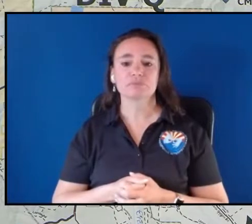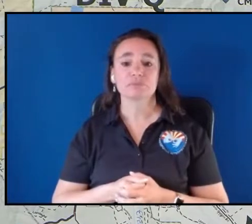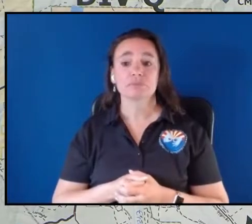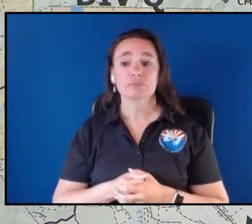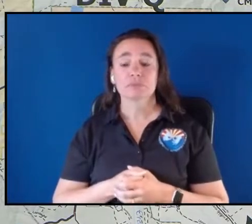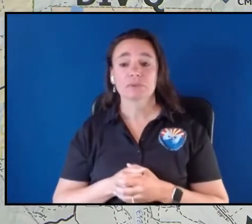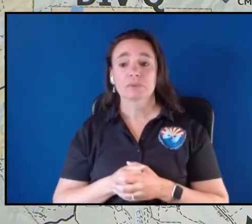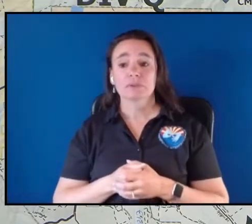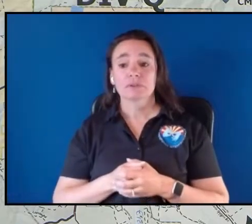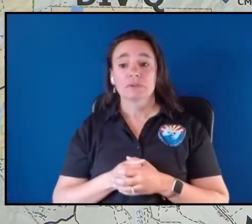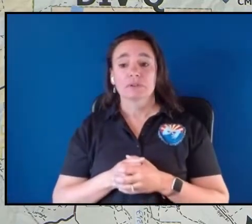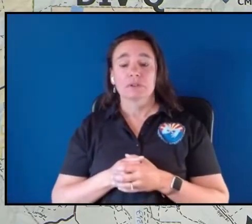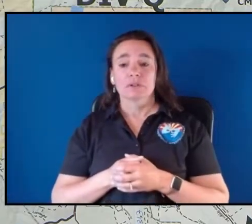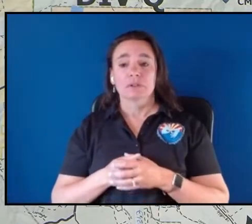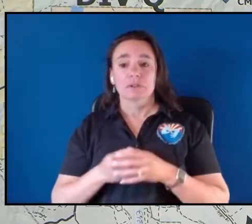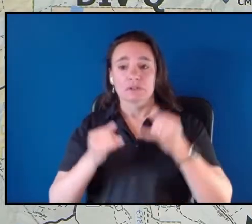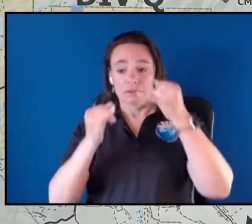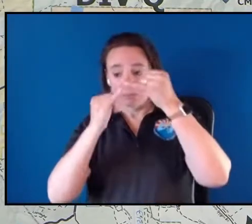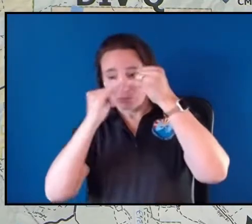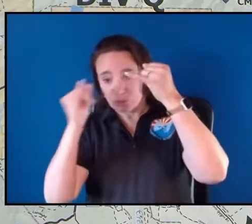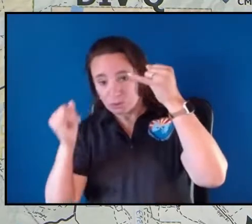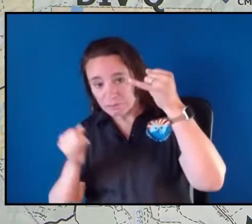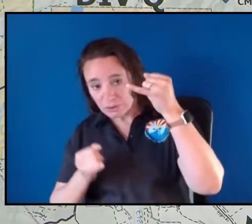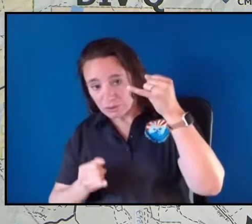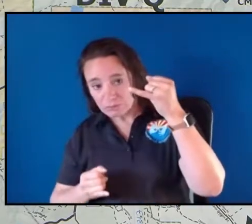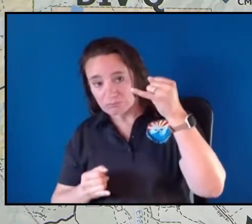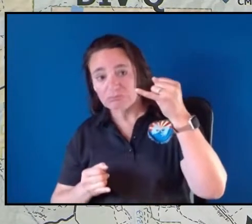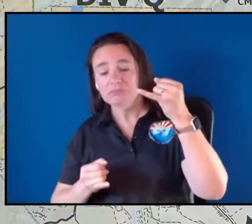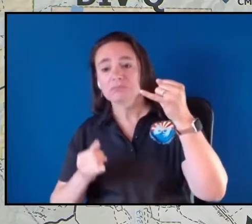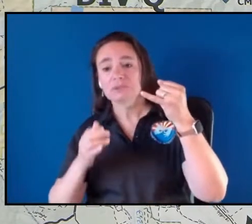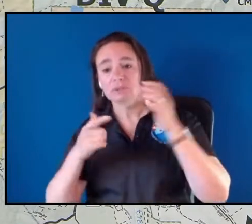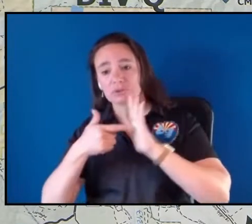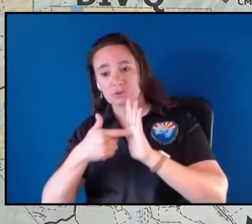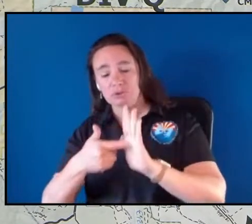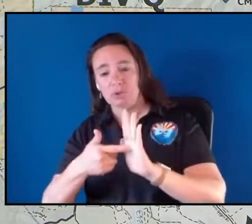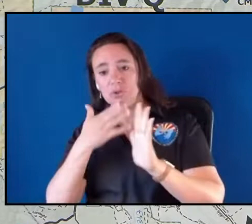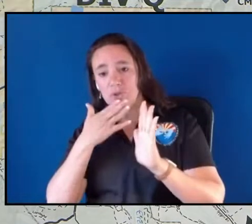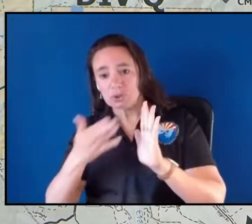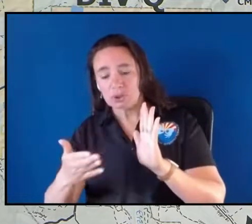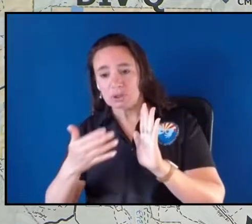very little heat in a lot of the areas close to the edge.